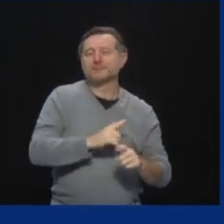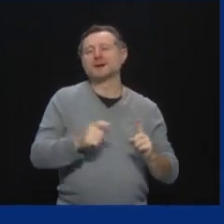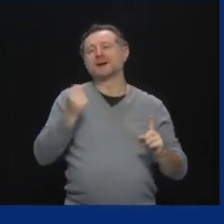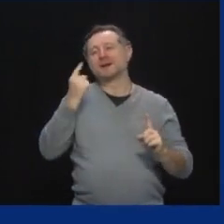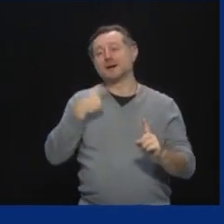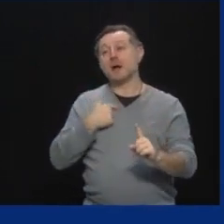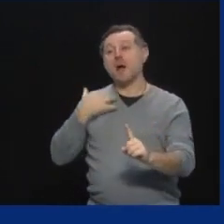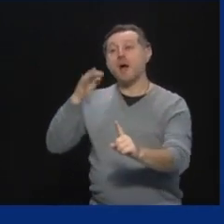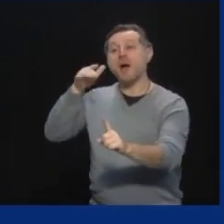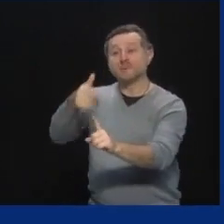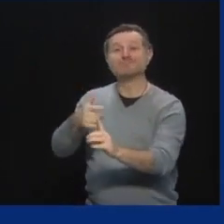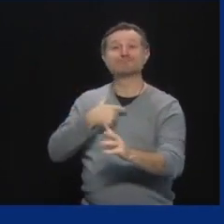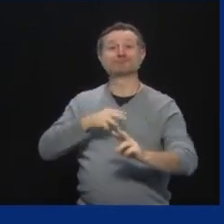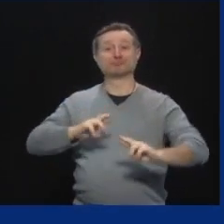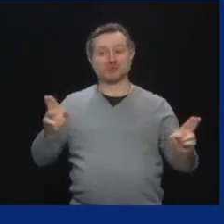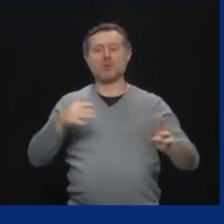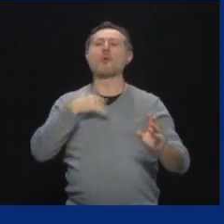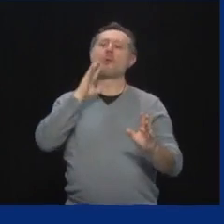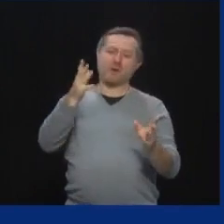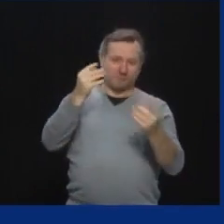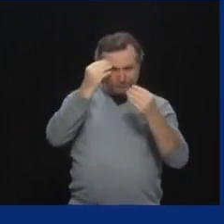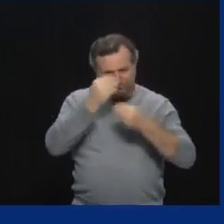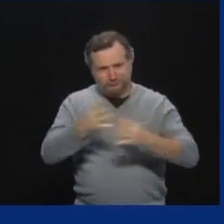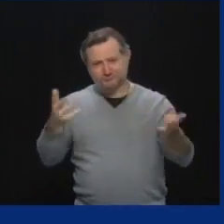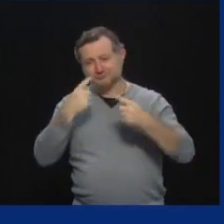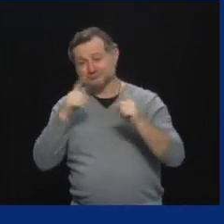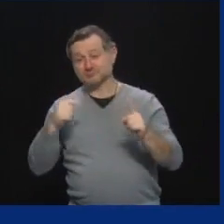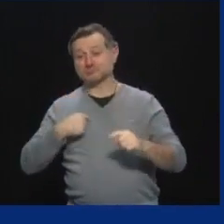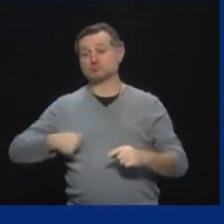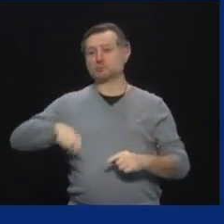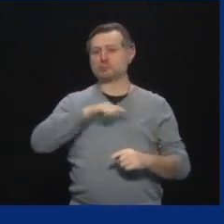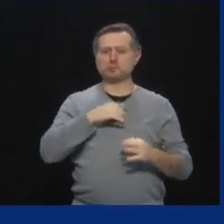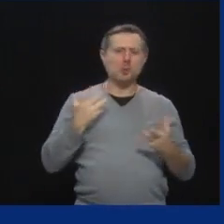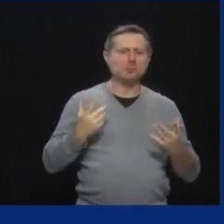fight this pandemic and also reinforce our priorities and our priorities will